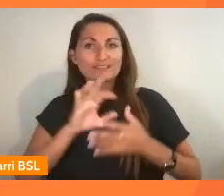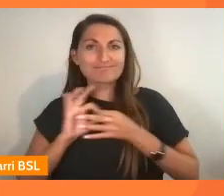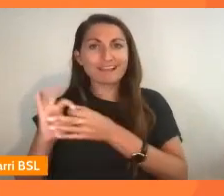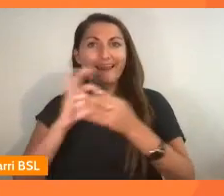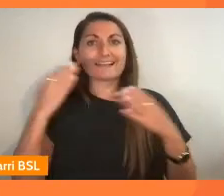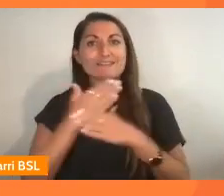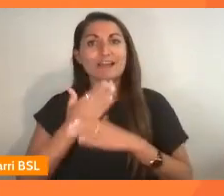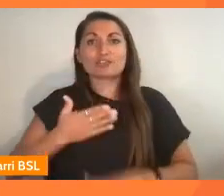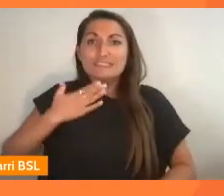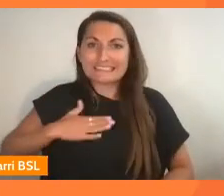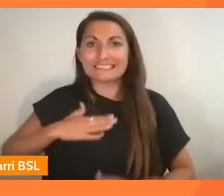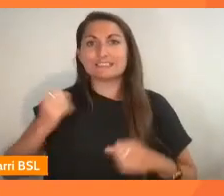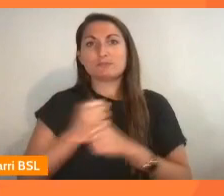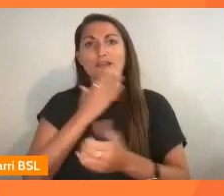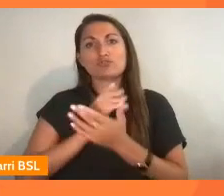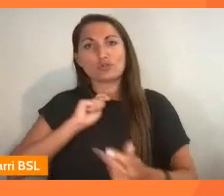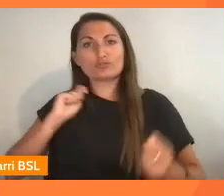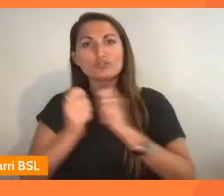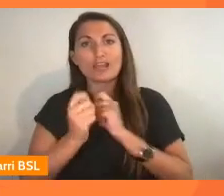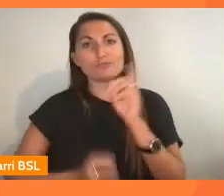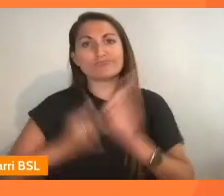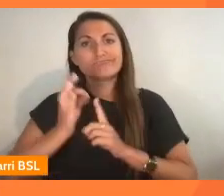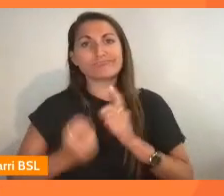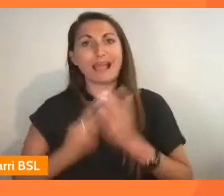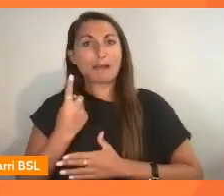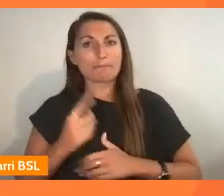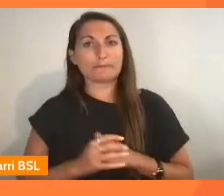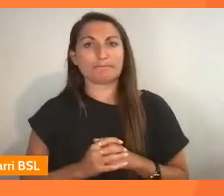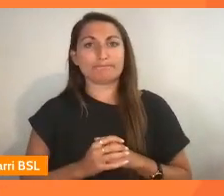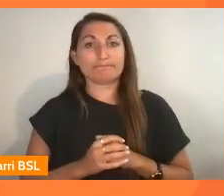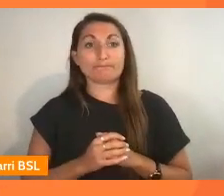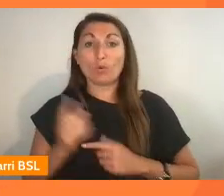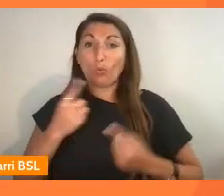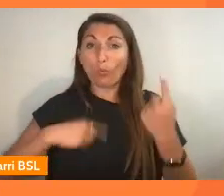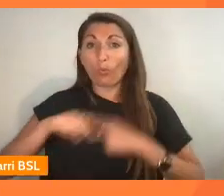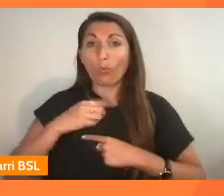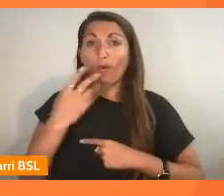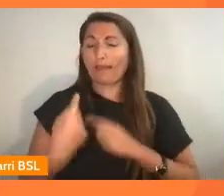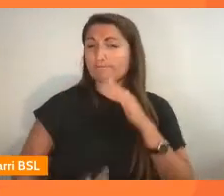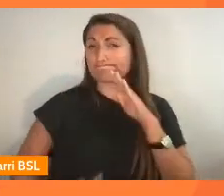And so is the realisation that all of us have a vital role to play in society.